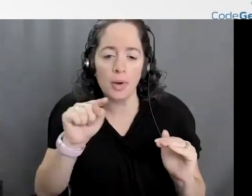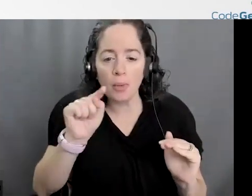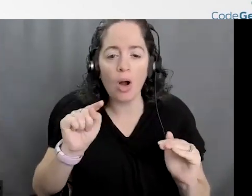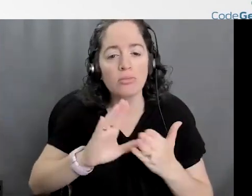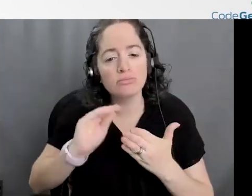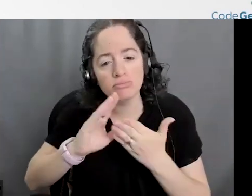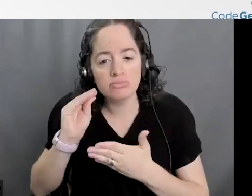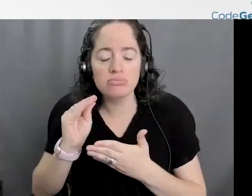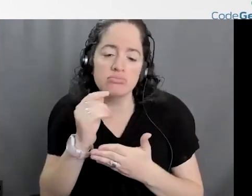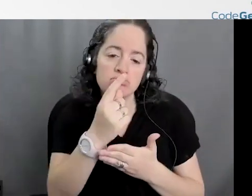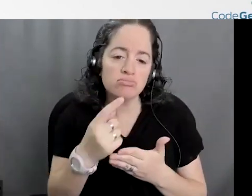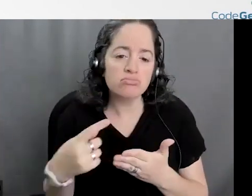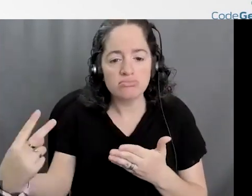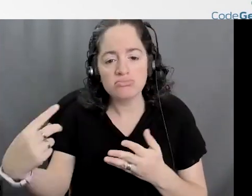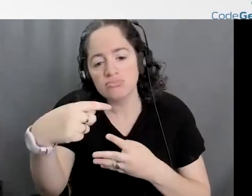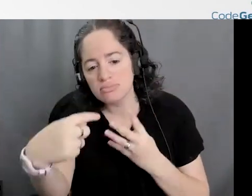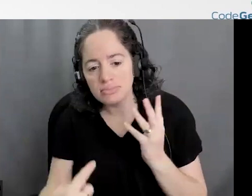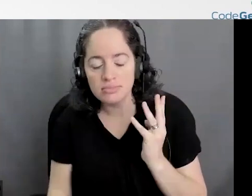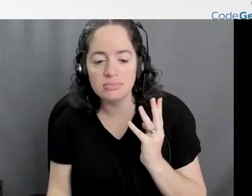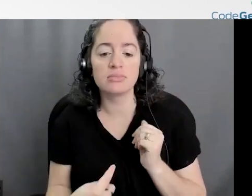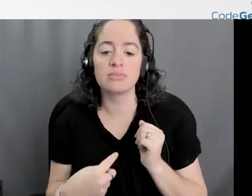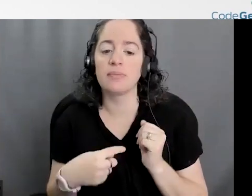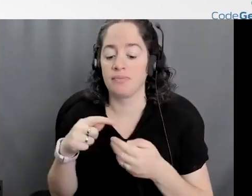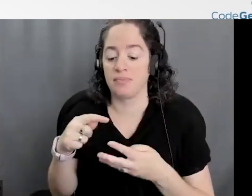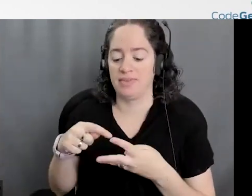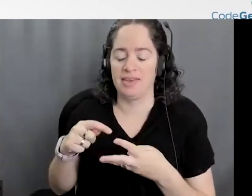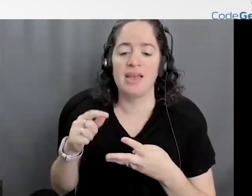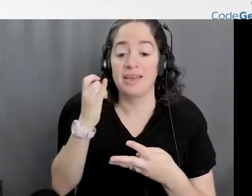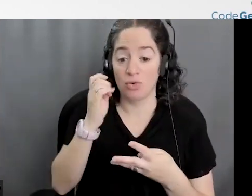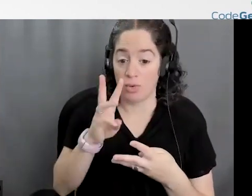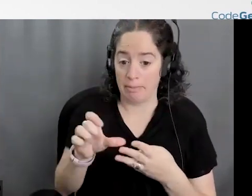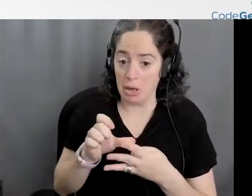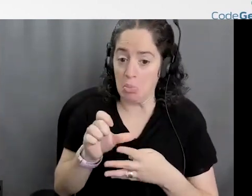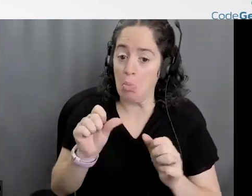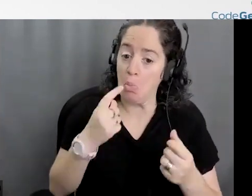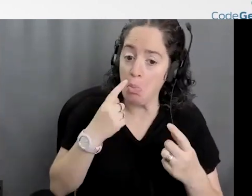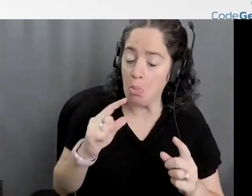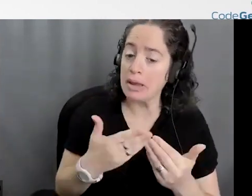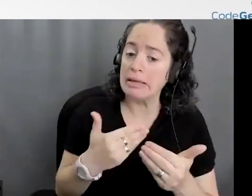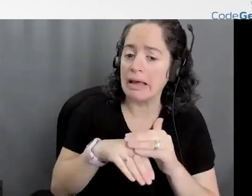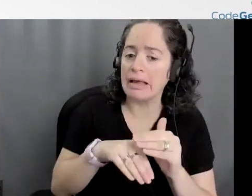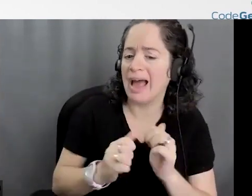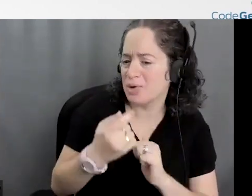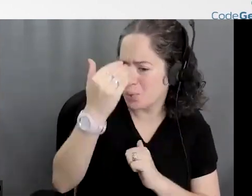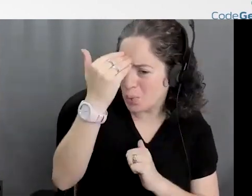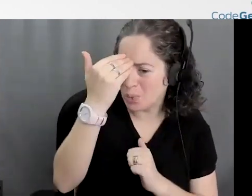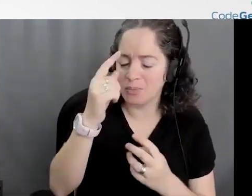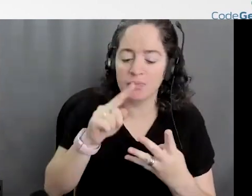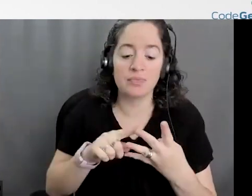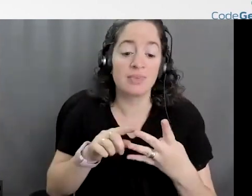How do you know if any particular website is accessible? Keyboard testing, data tables,